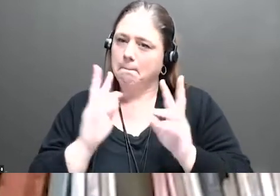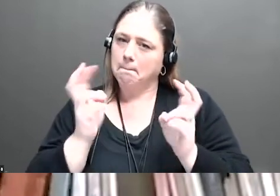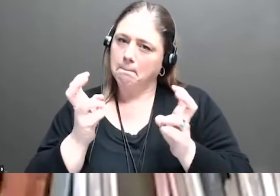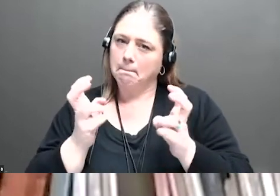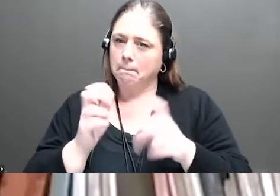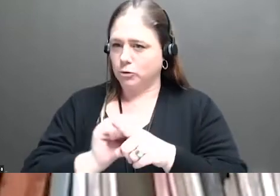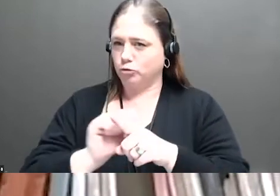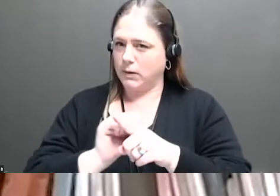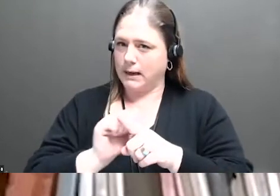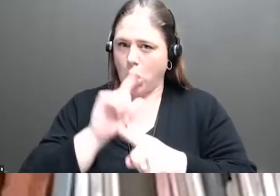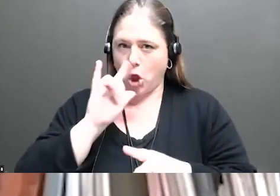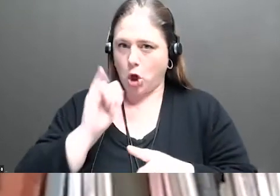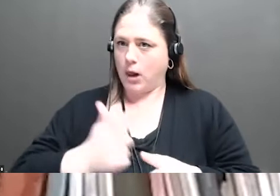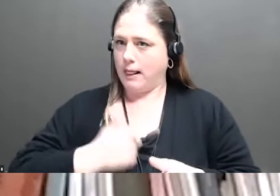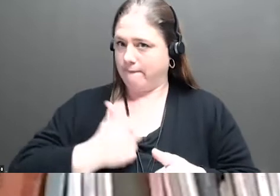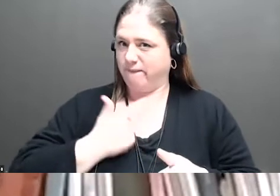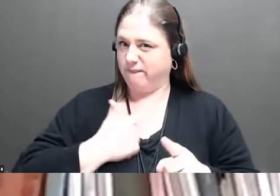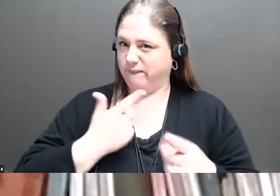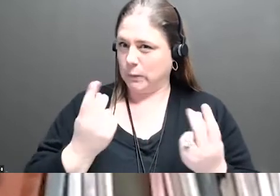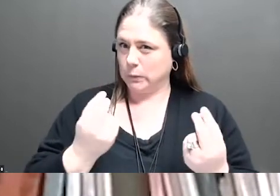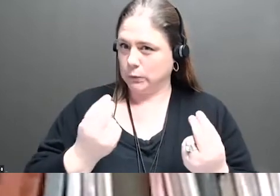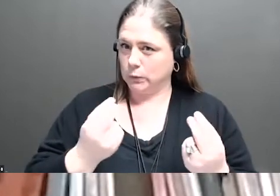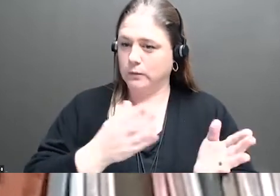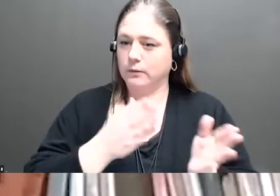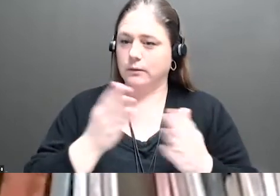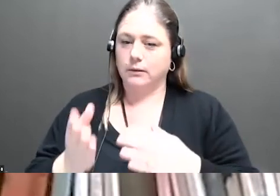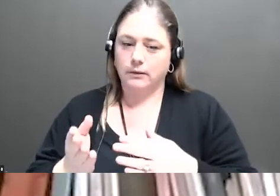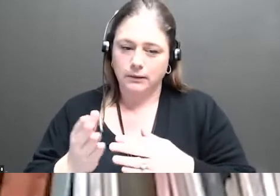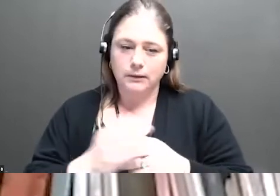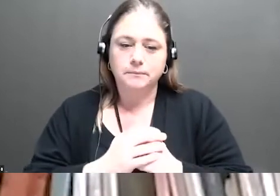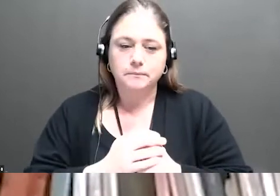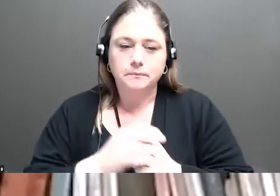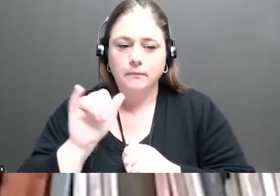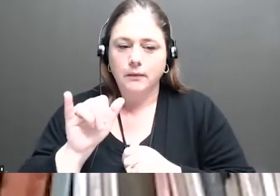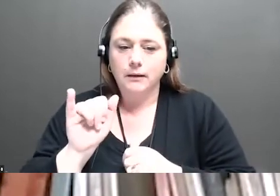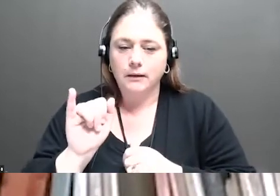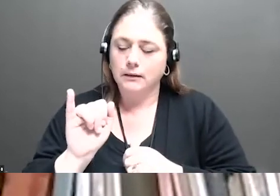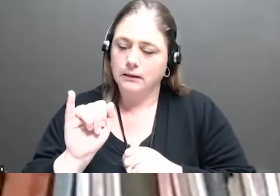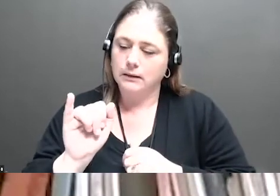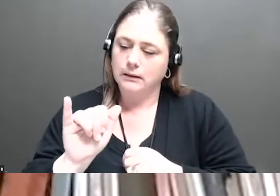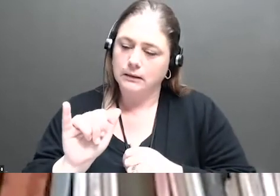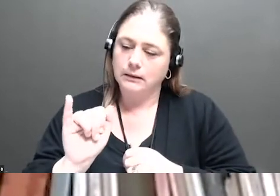have Yin Brown, she's a Toronto Chapter Member of Alliance for Equality of Blind Canadians, past